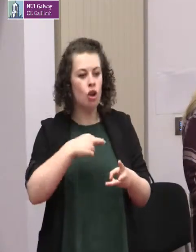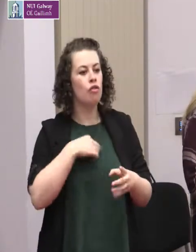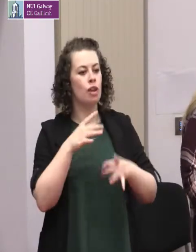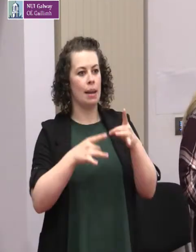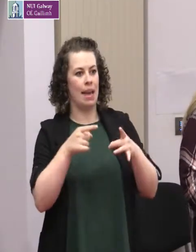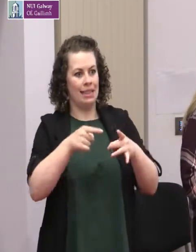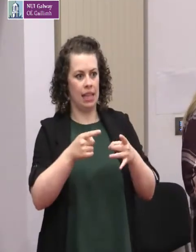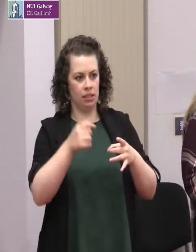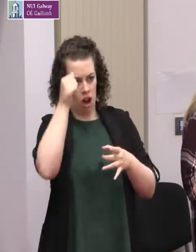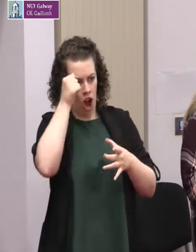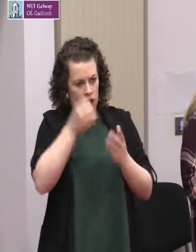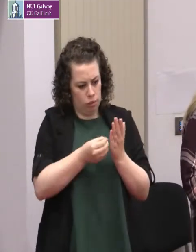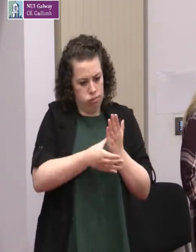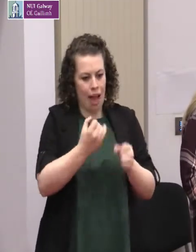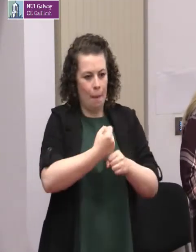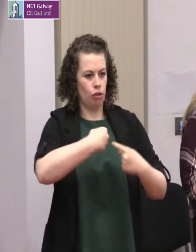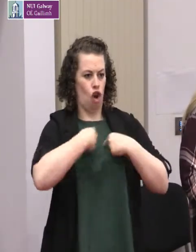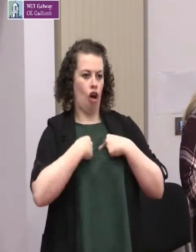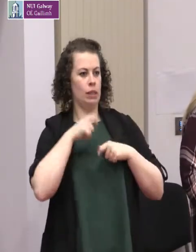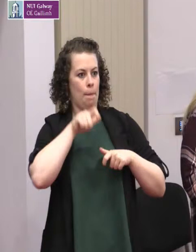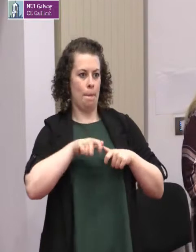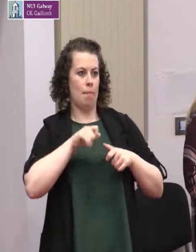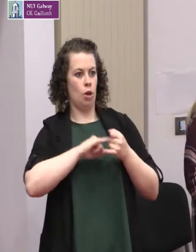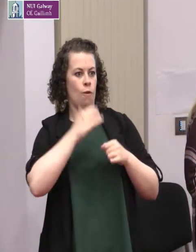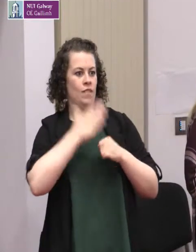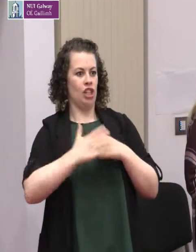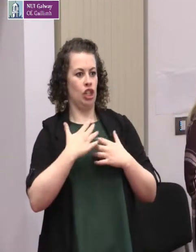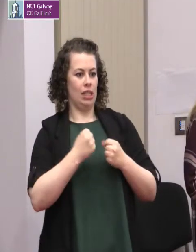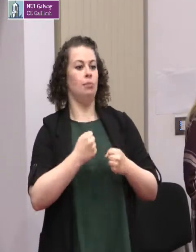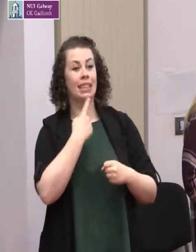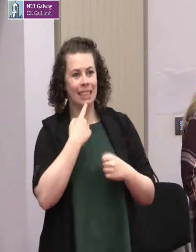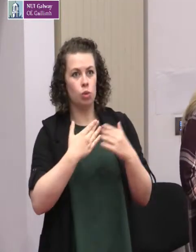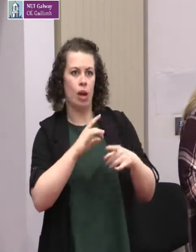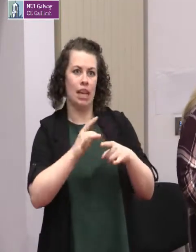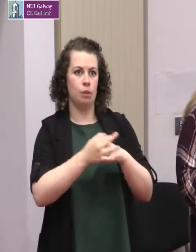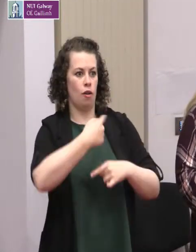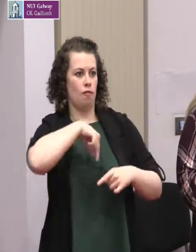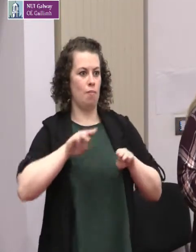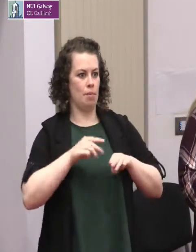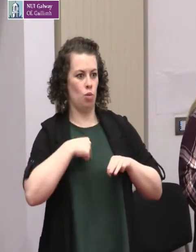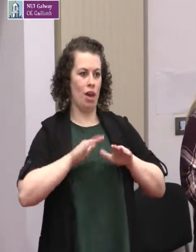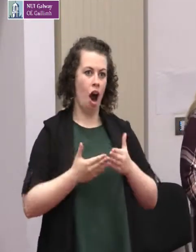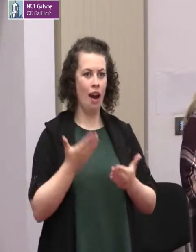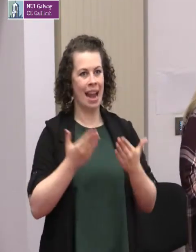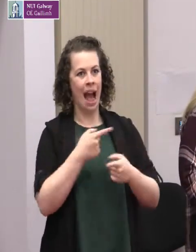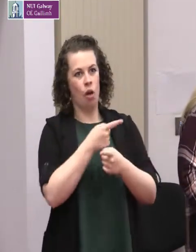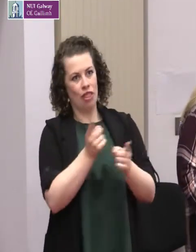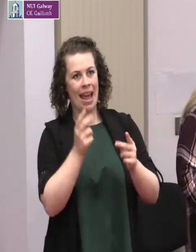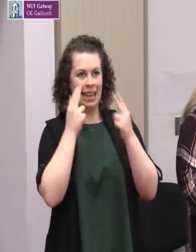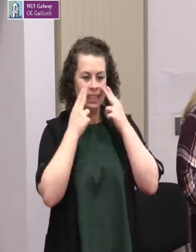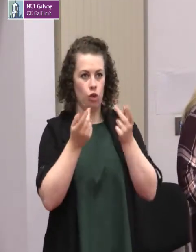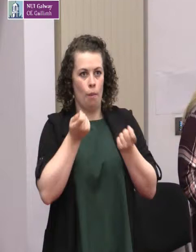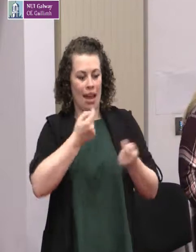of knowledge about us and says what kind of people we are, and how we need to be managed.